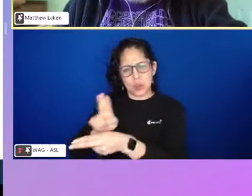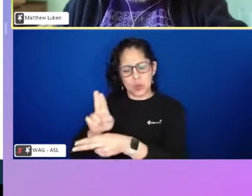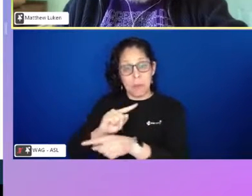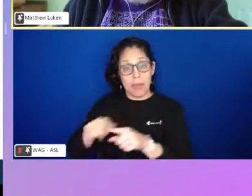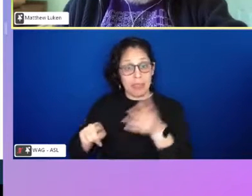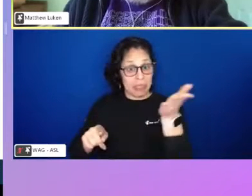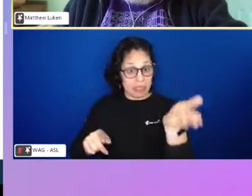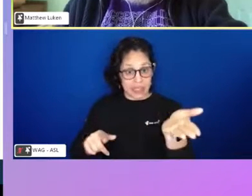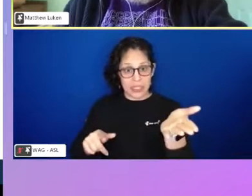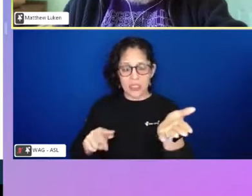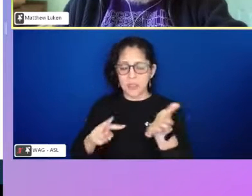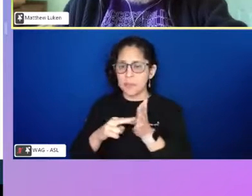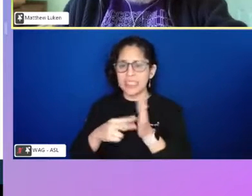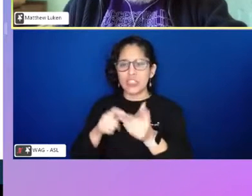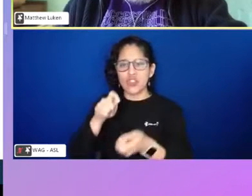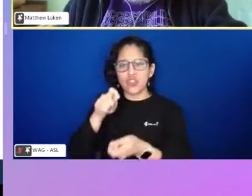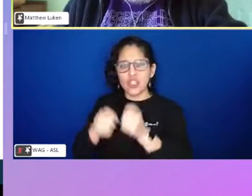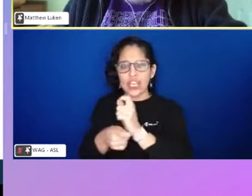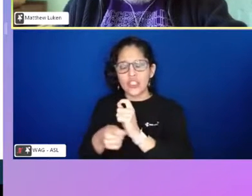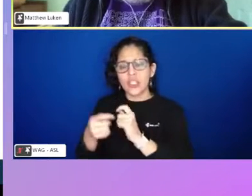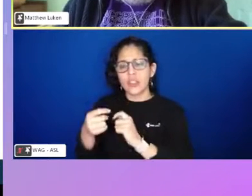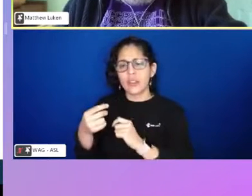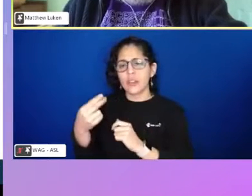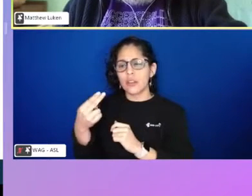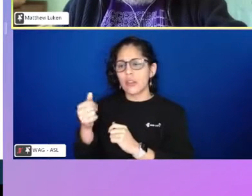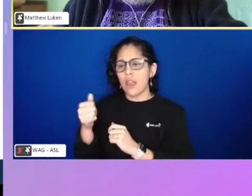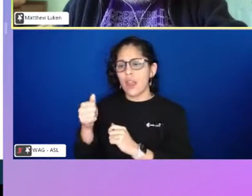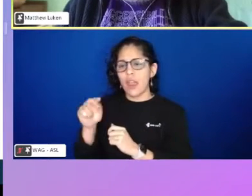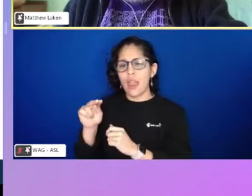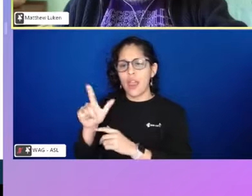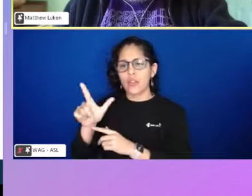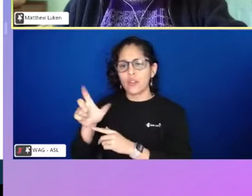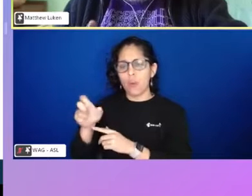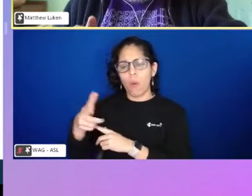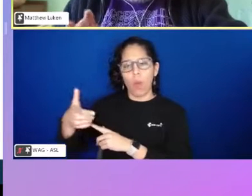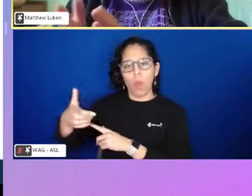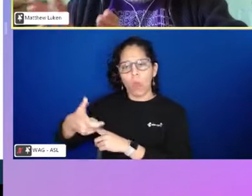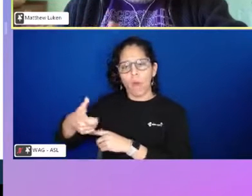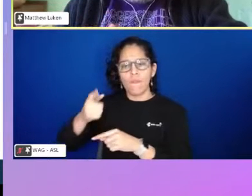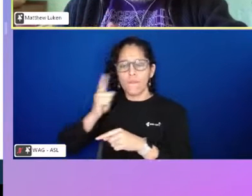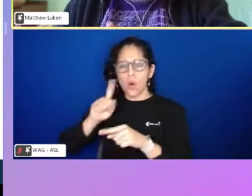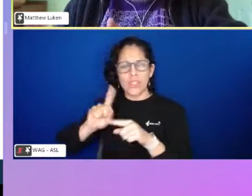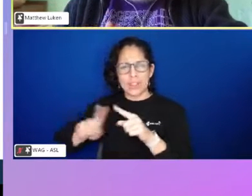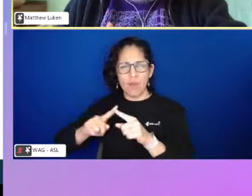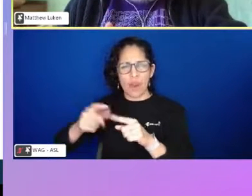strength issues, but here we see extending that grip strength to include the entire hand. In changing the handle